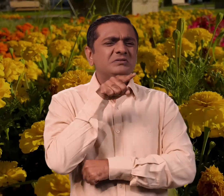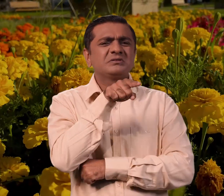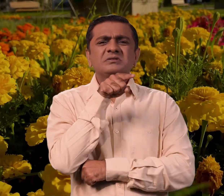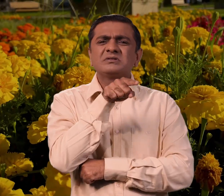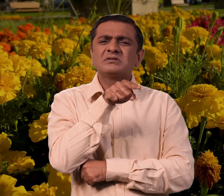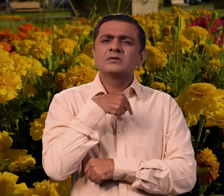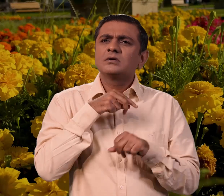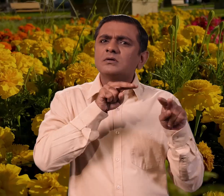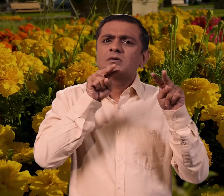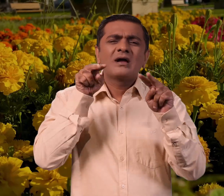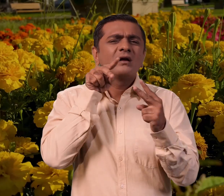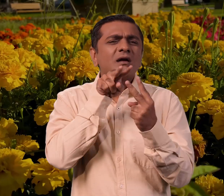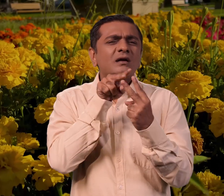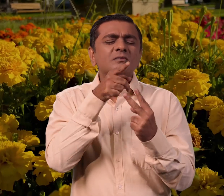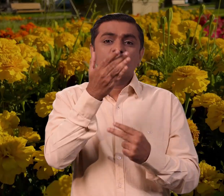Which flower is this?